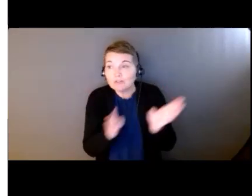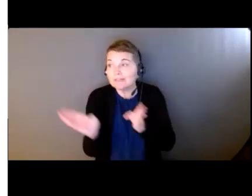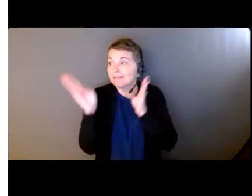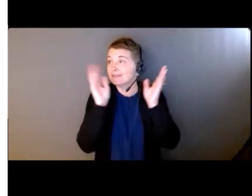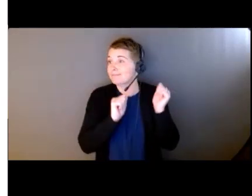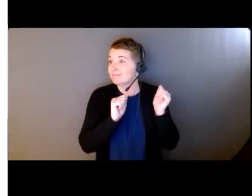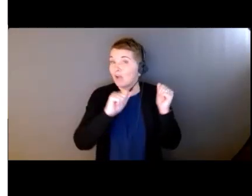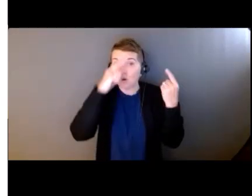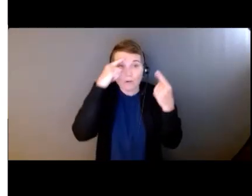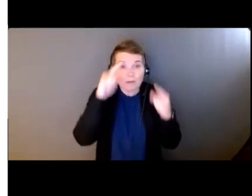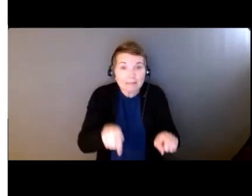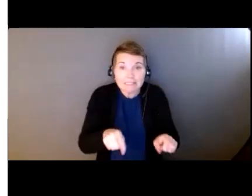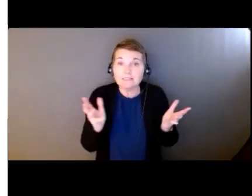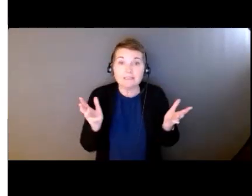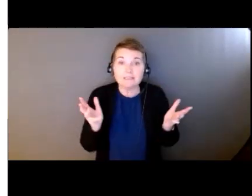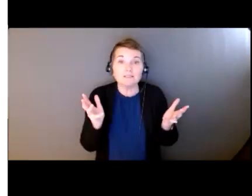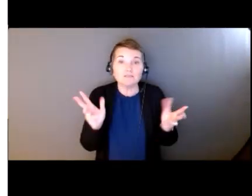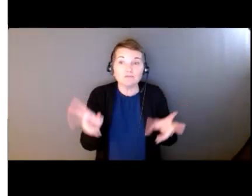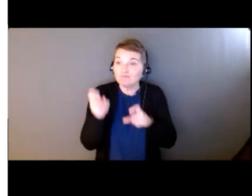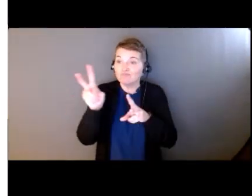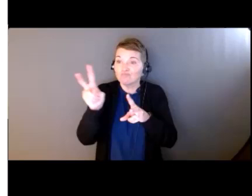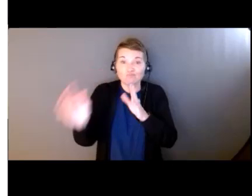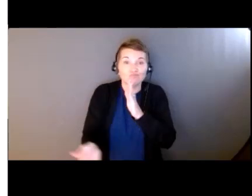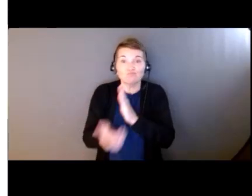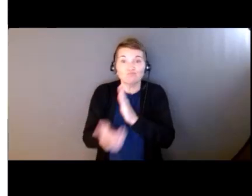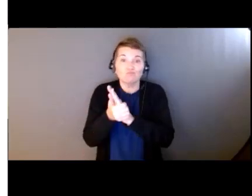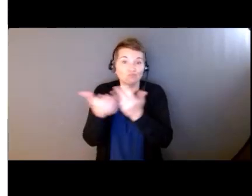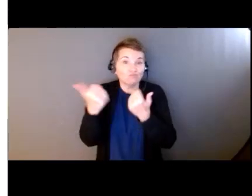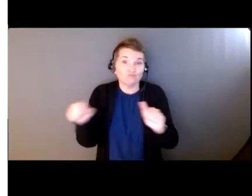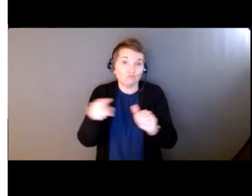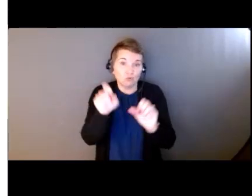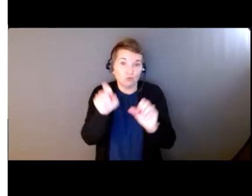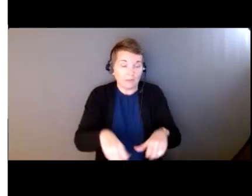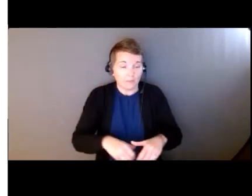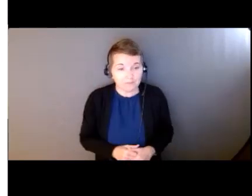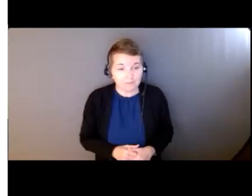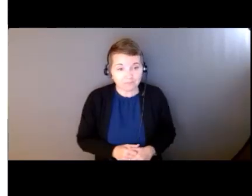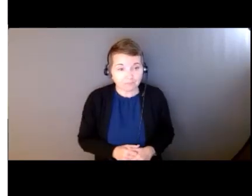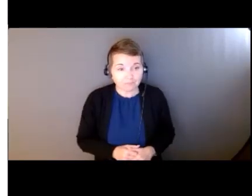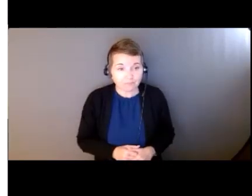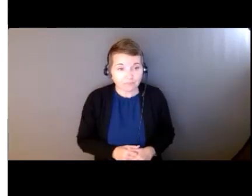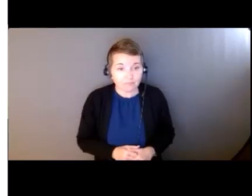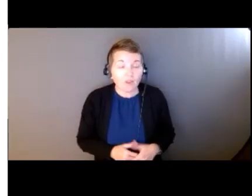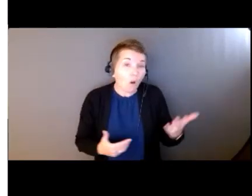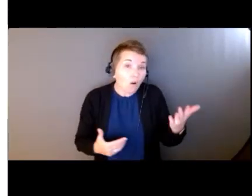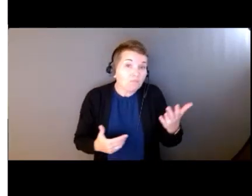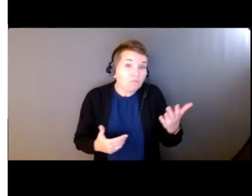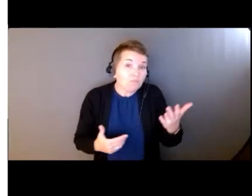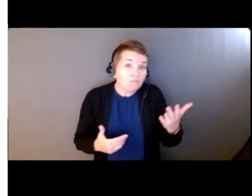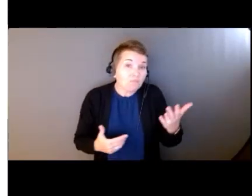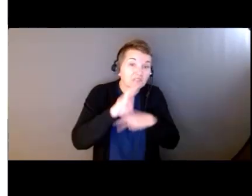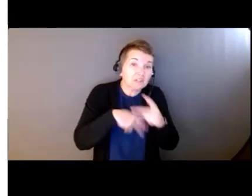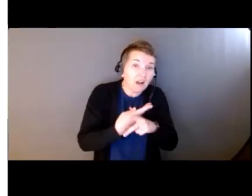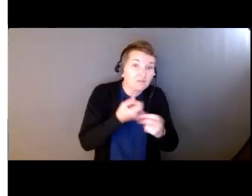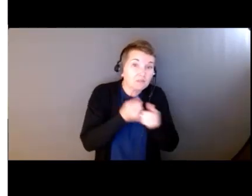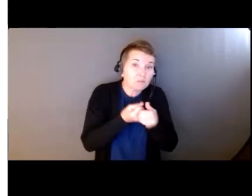Essentially, we would say also, I mean, types of support material can vary depending on the nature of the work.